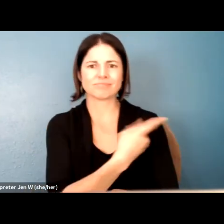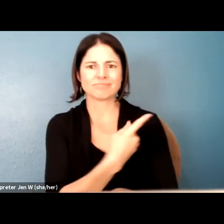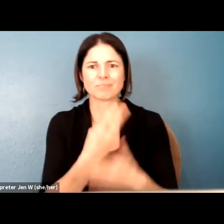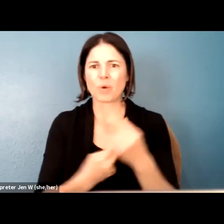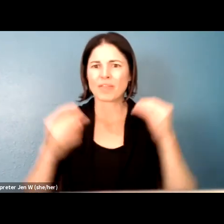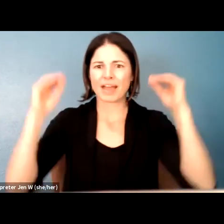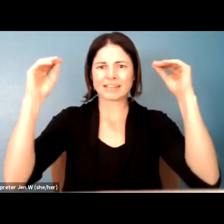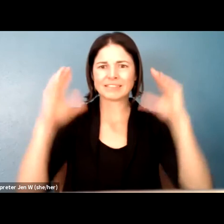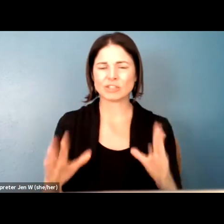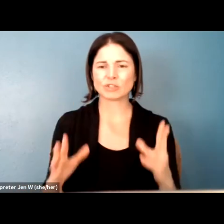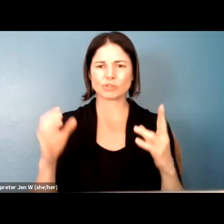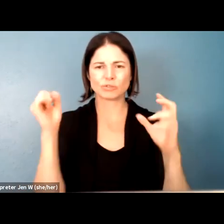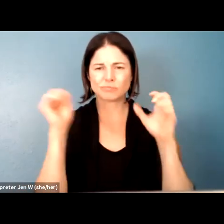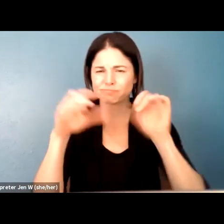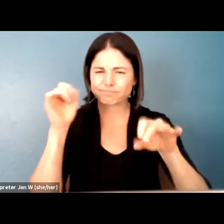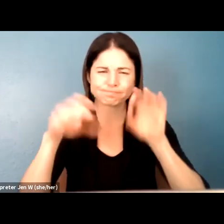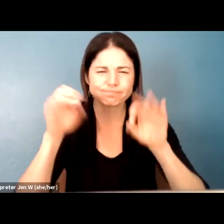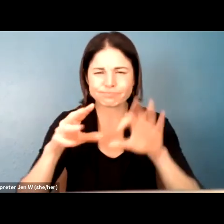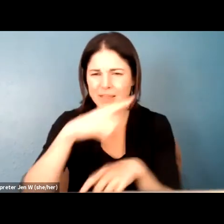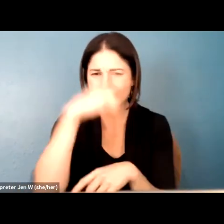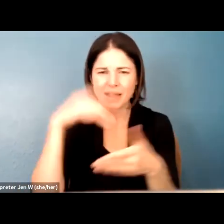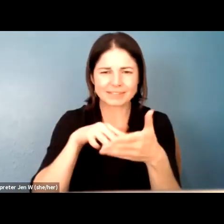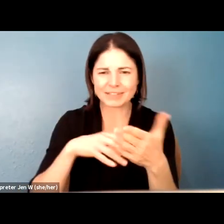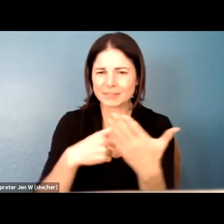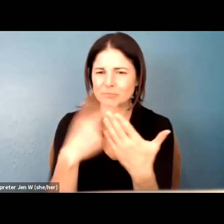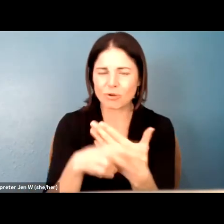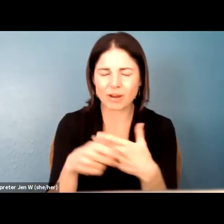Studies department. We come from a legacy of learning. That is